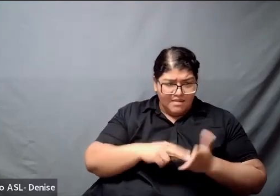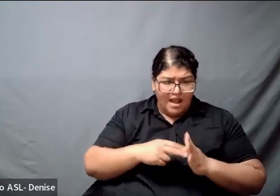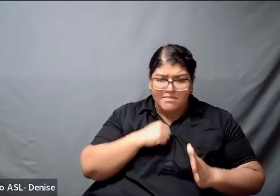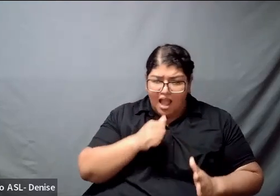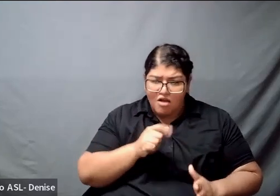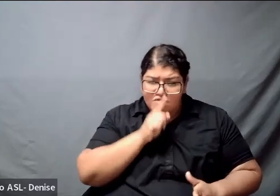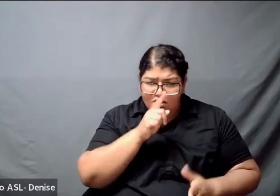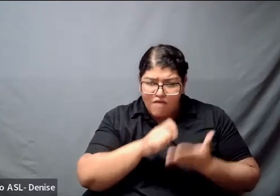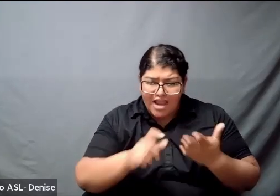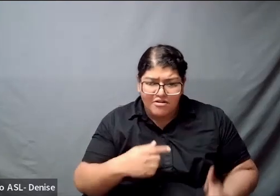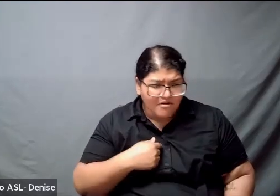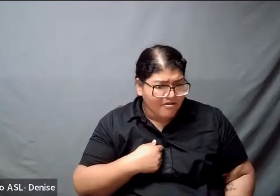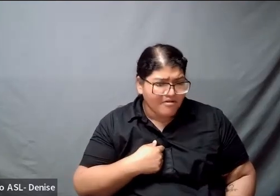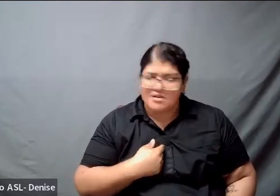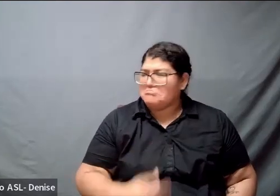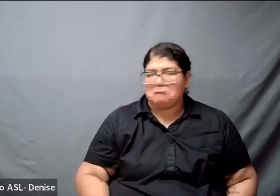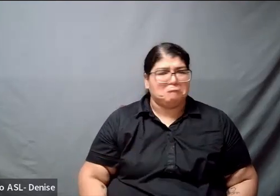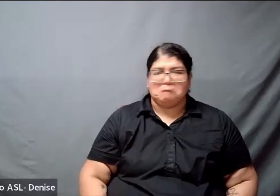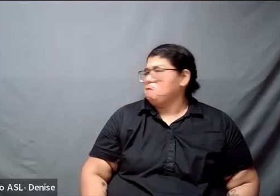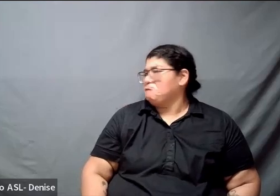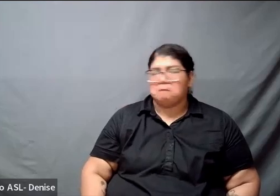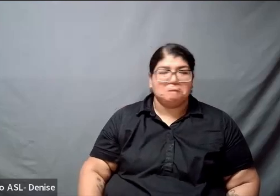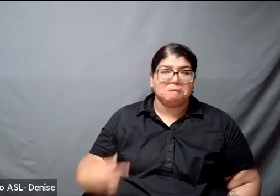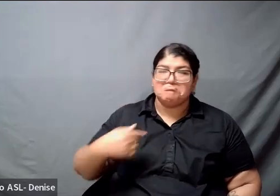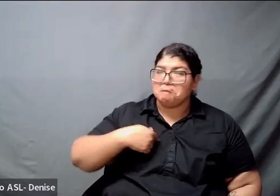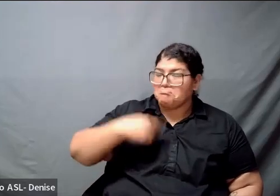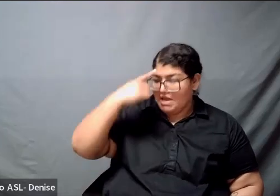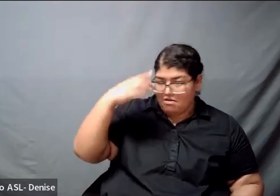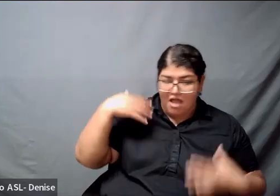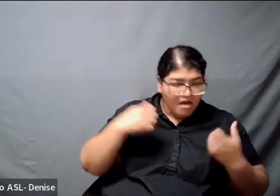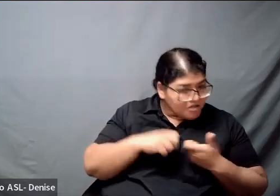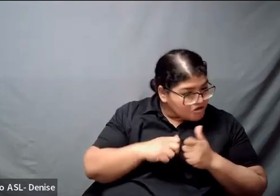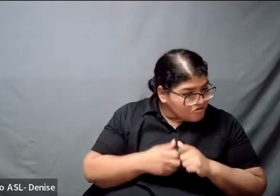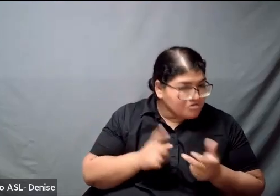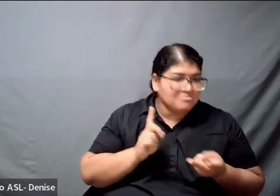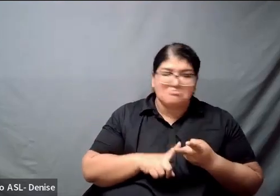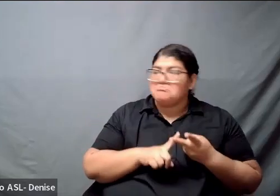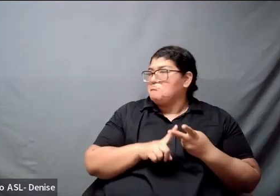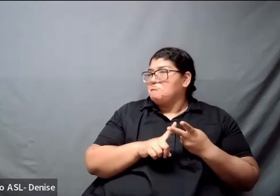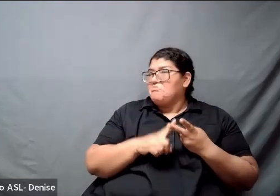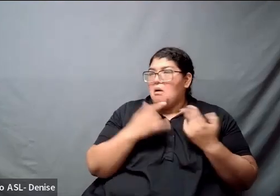I had mental health, I had existing, I had modern capitalism. Are you kidding me?